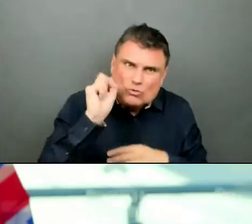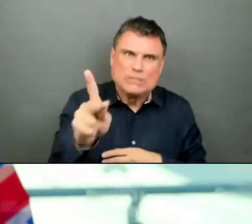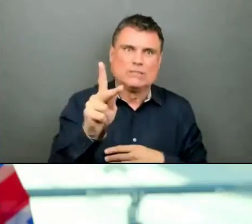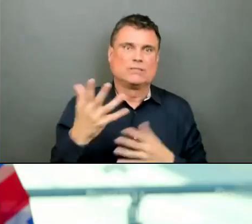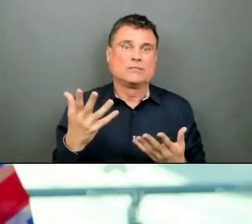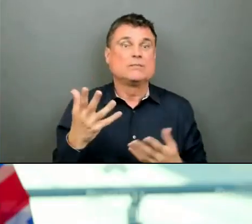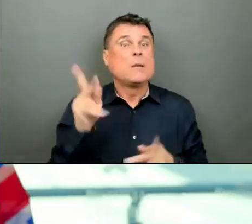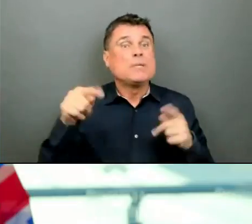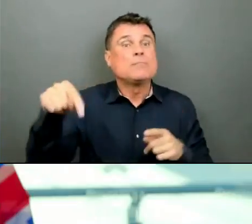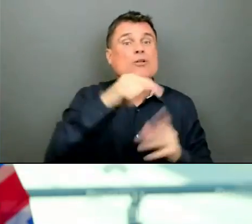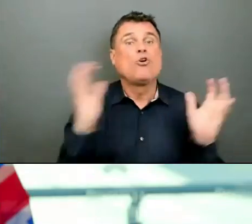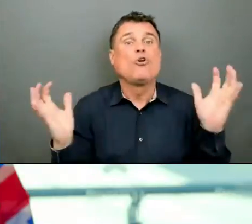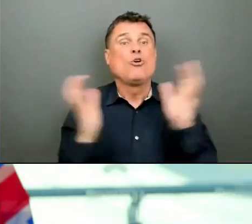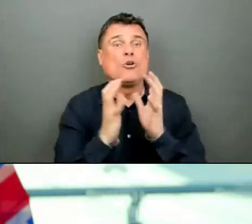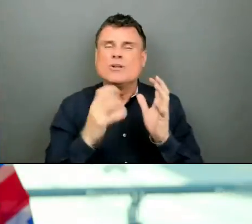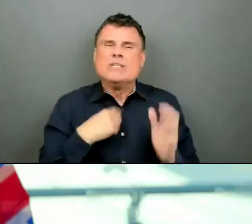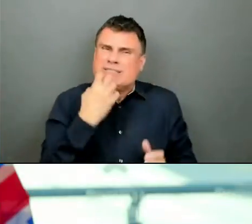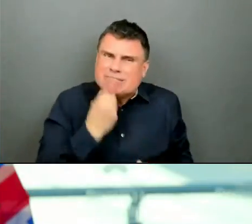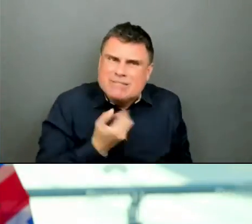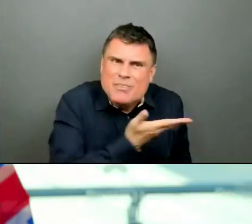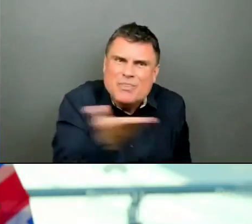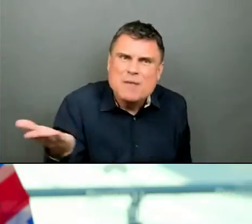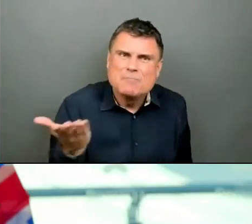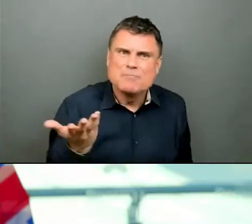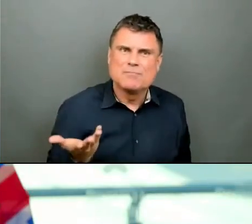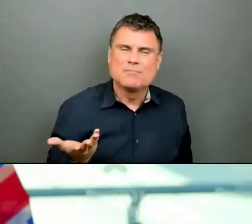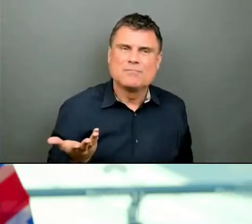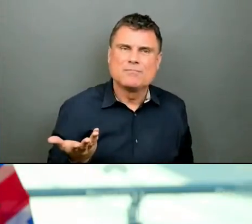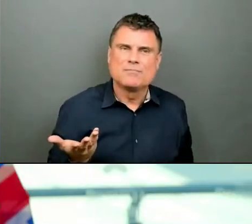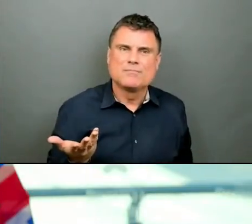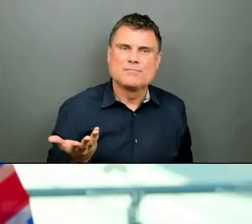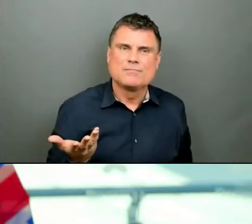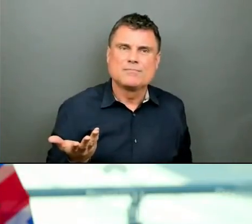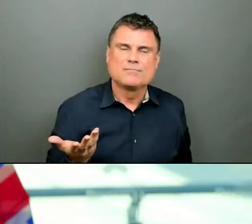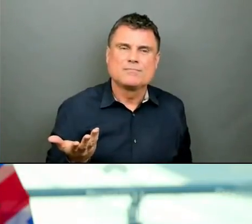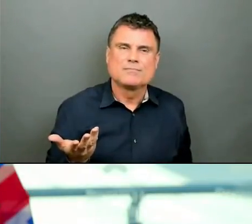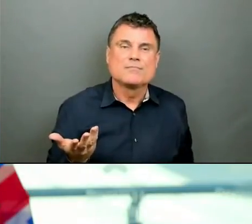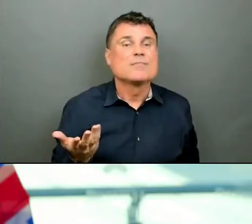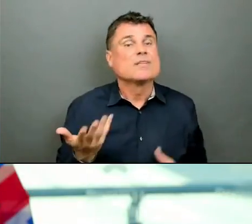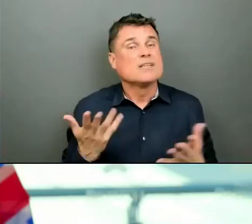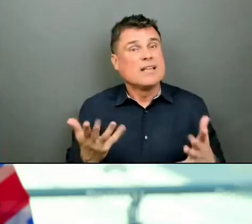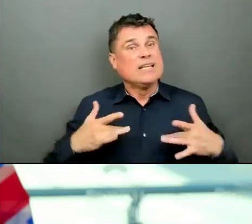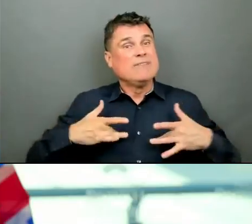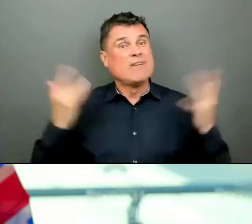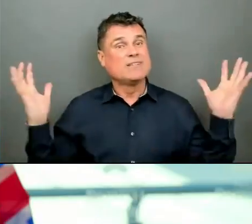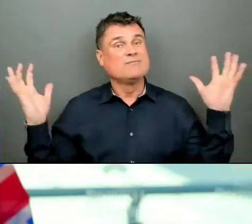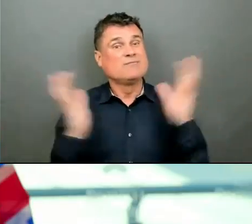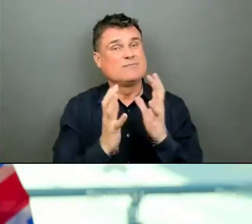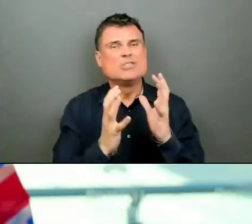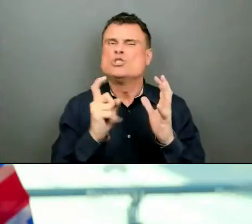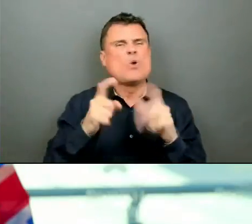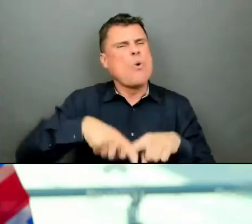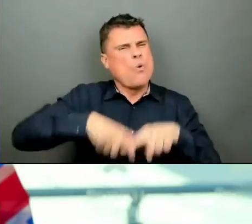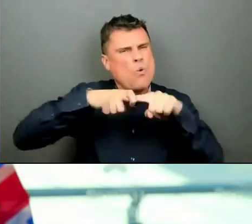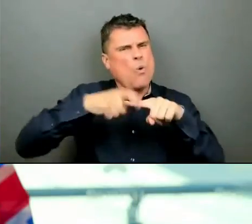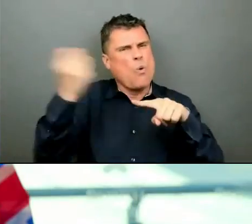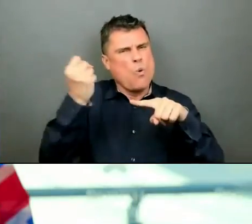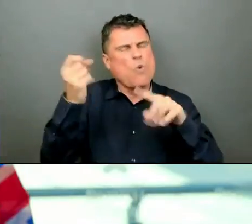All of these need to be postponed for now. All of our connections need to be done safely.